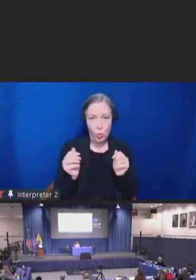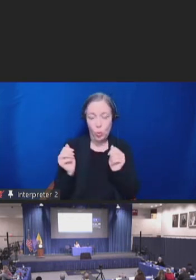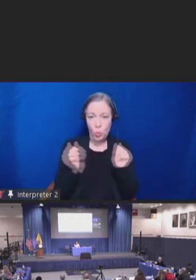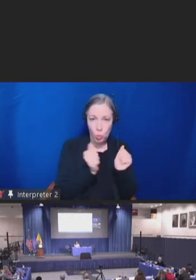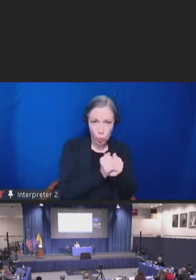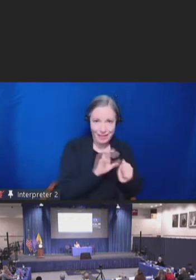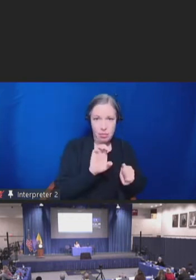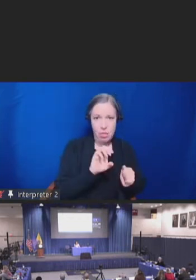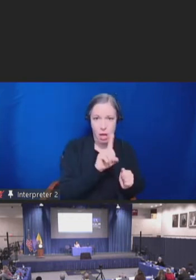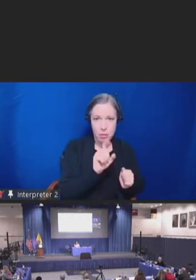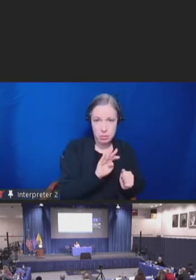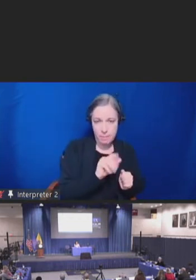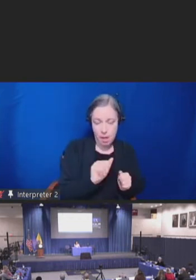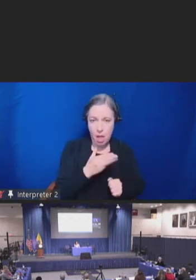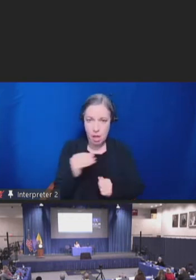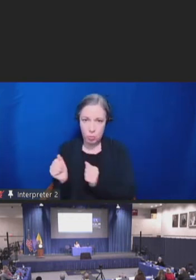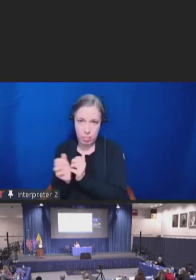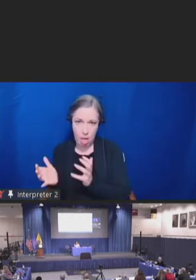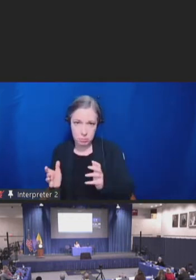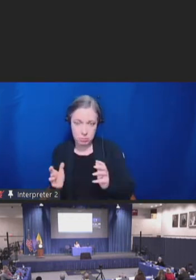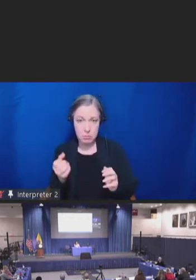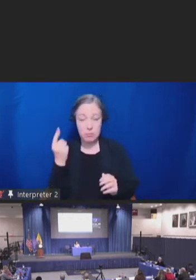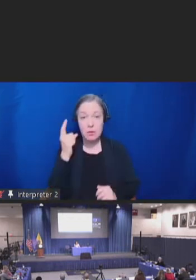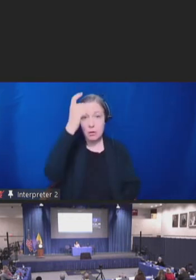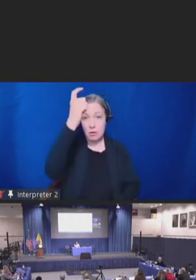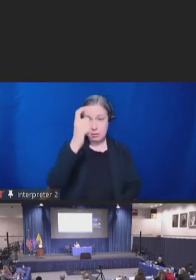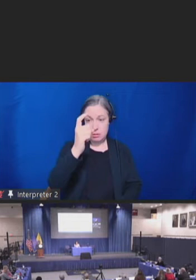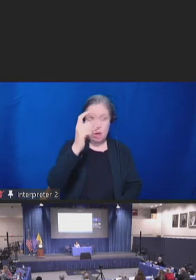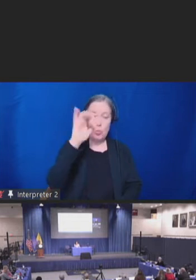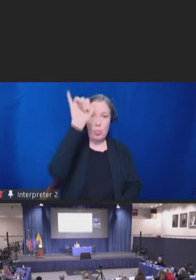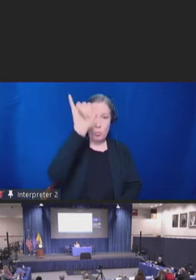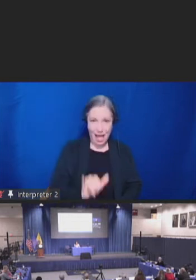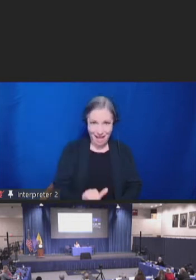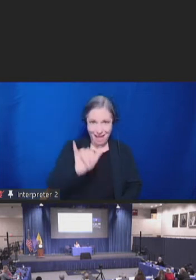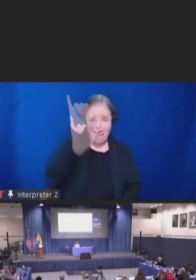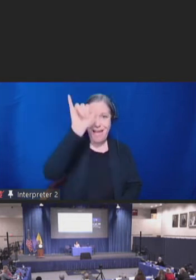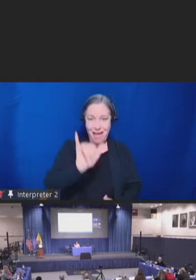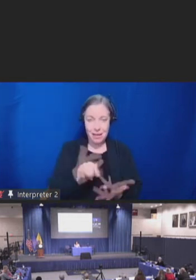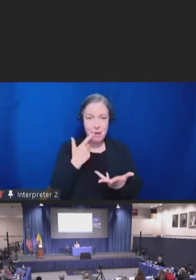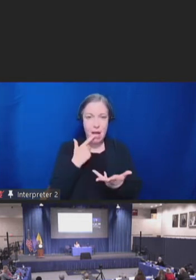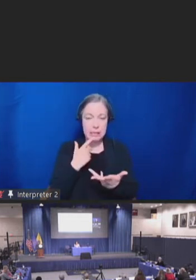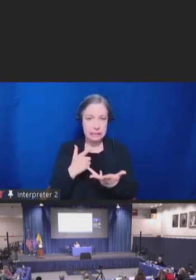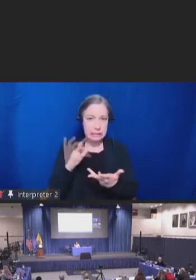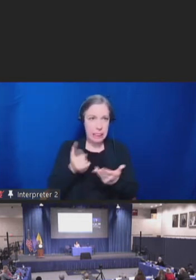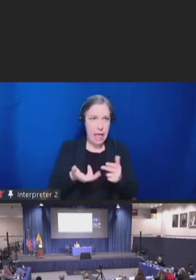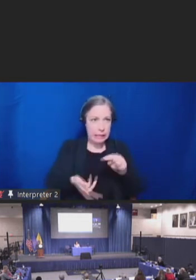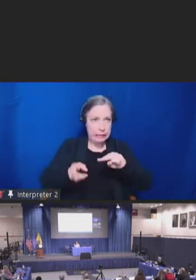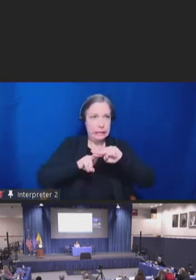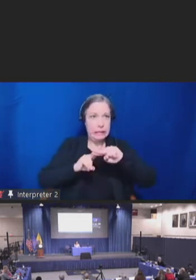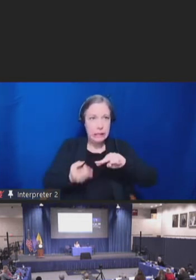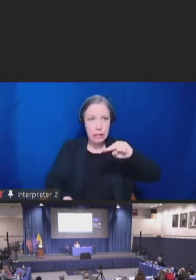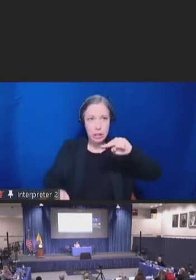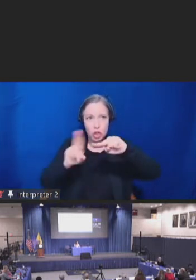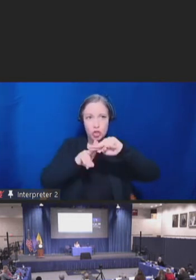Because of the scale of the y-axis, the increase over each increase in vaccine-associated aluminum